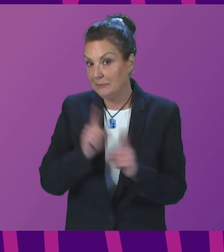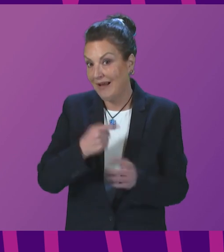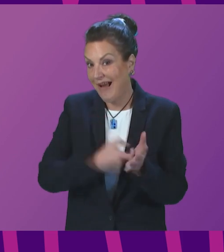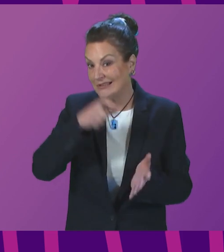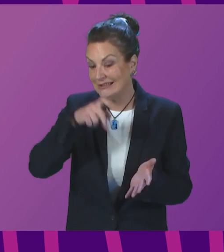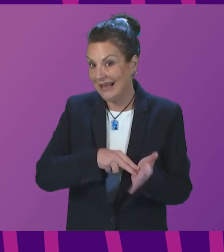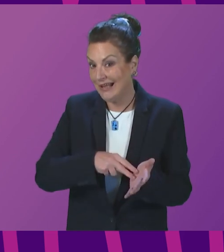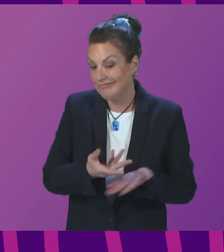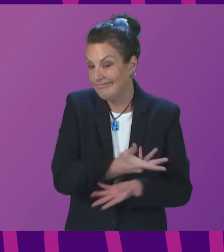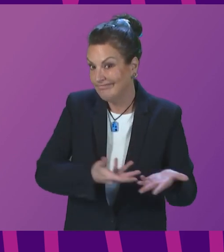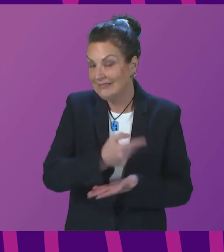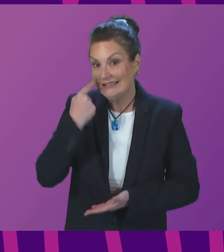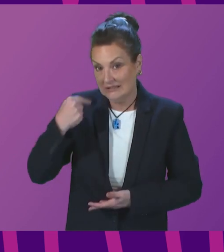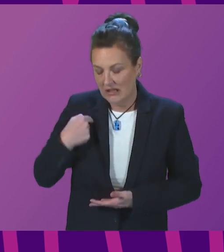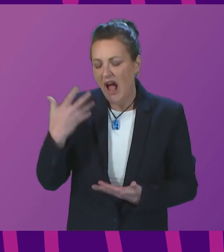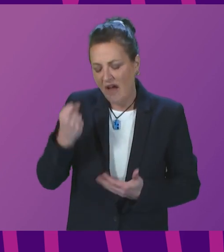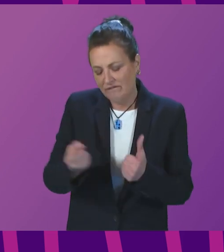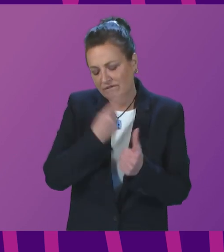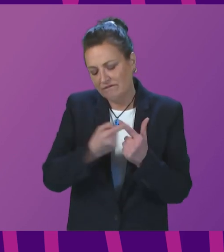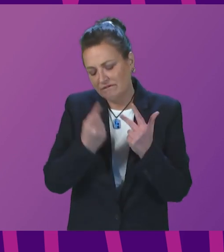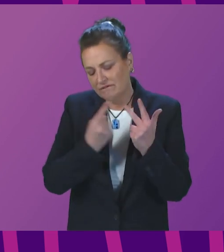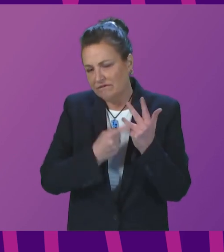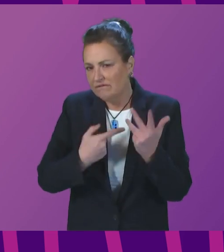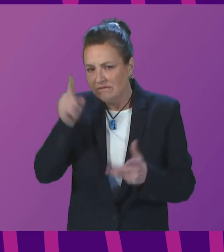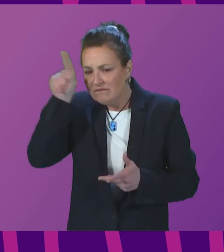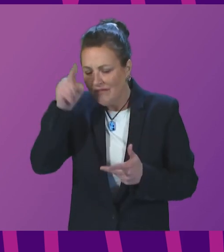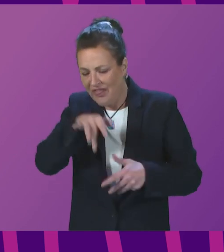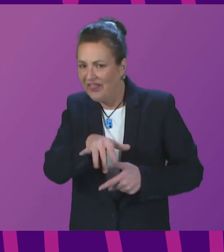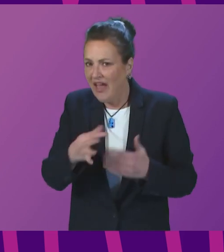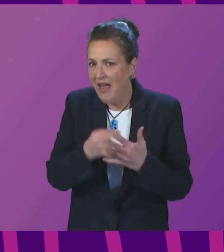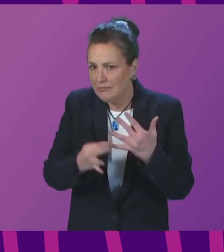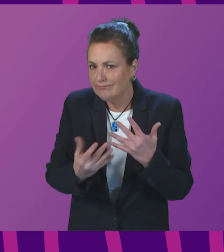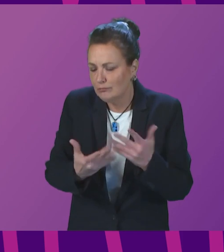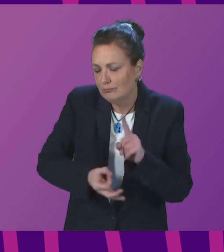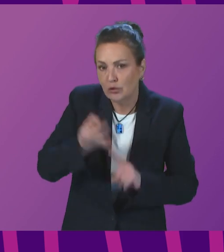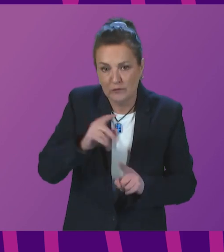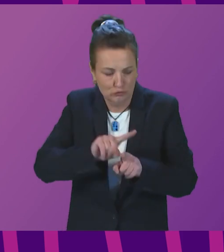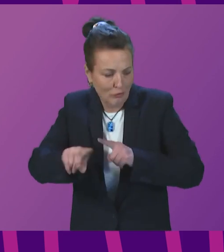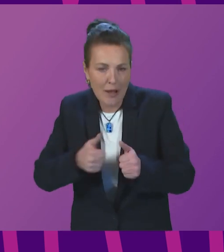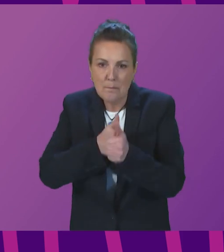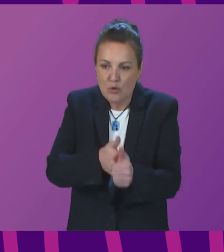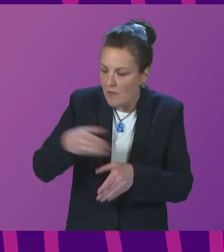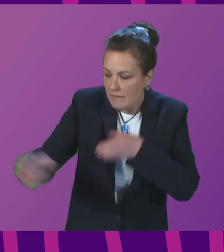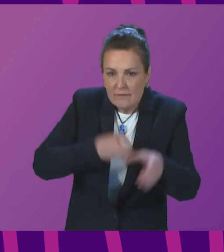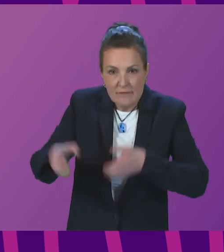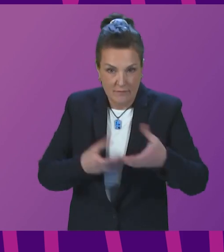We have a range of initiatives in place, which I and the health secretary have spoken about in the chamber in recent weeks, to support recruitment in our national health service,